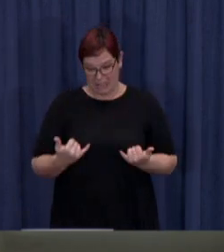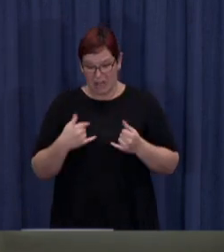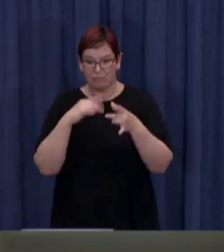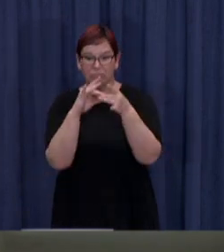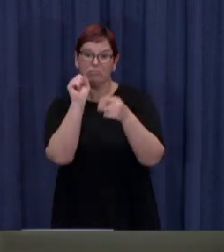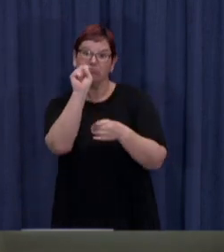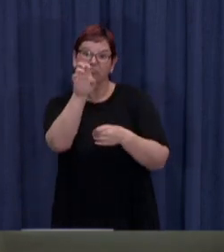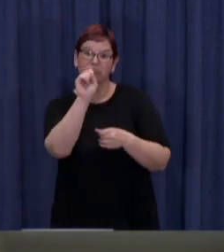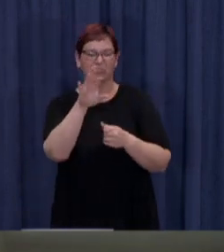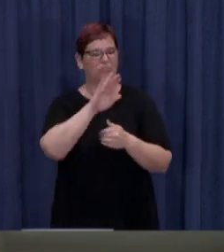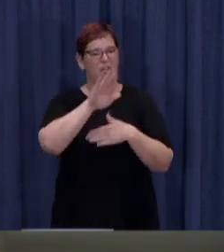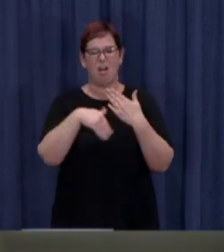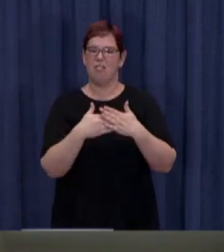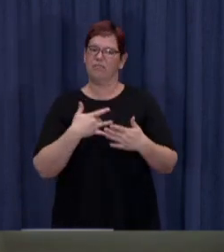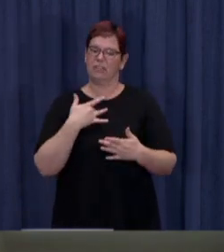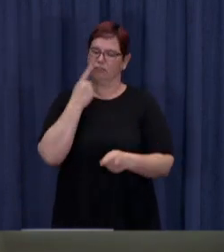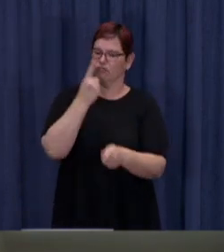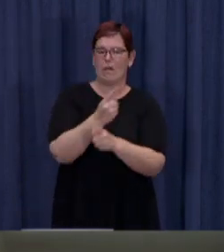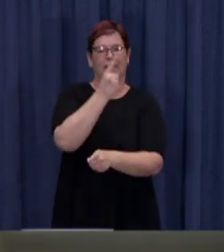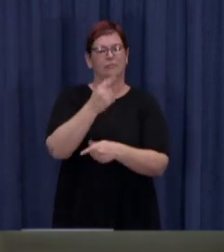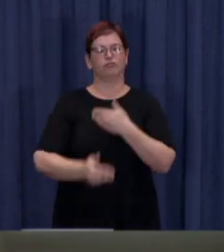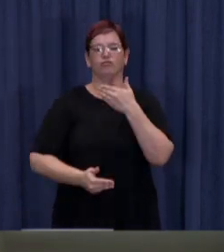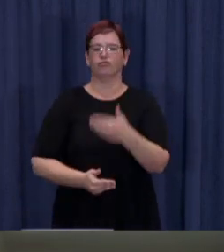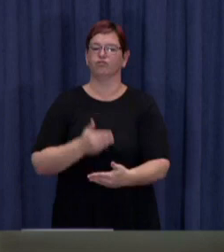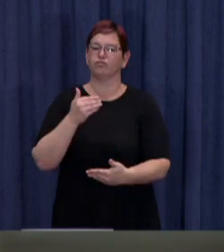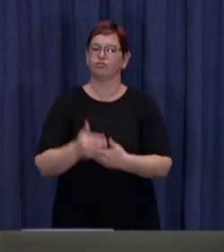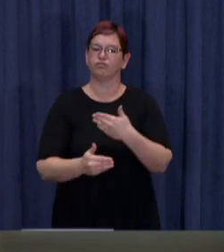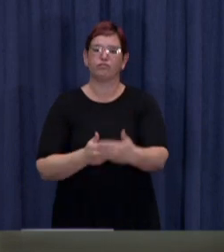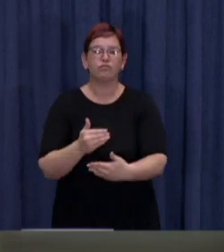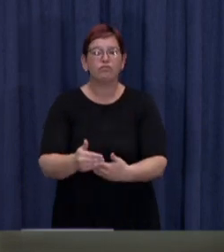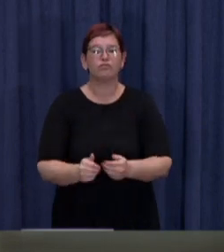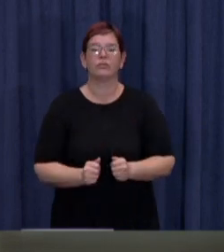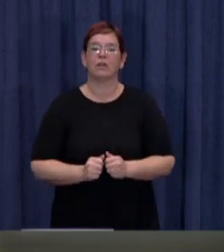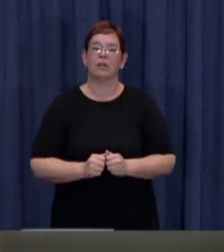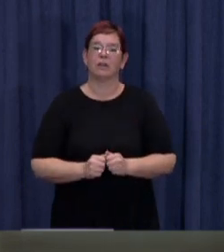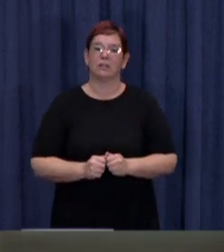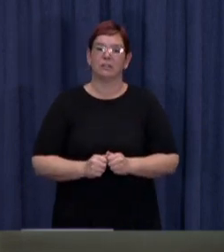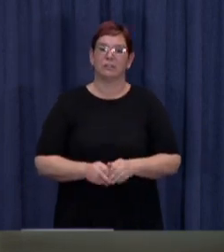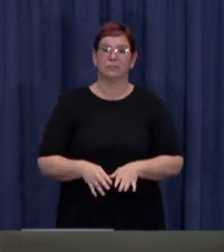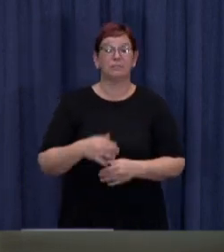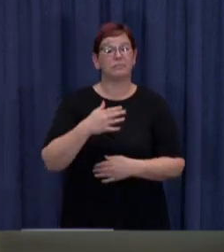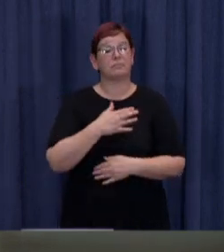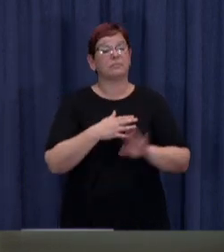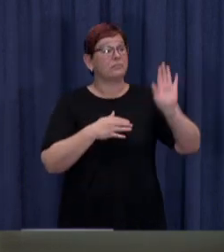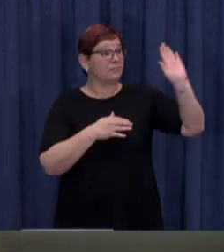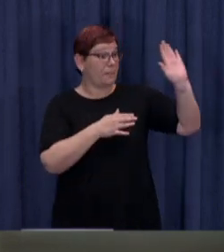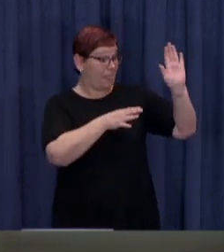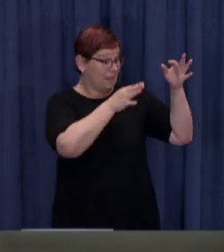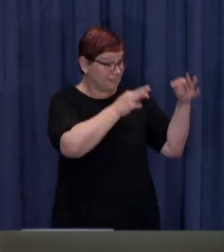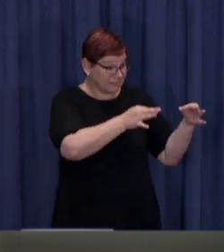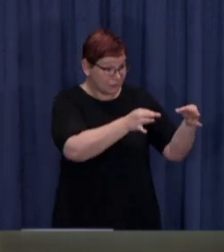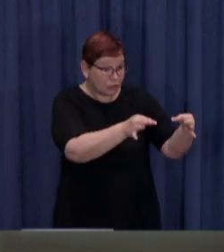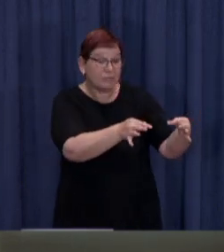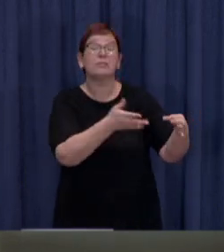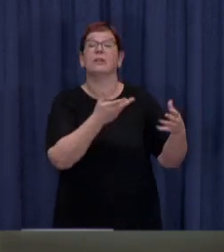from being lost our actions that are going to be taken by businesses who can decide as I think it's not that hard for most of them if they're non-essential